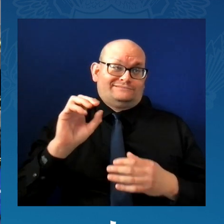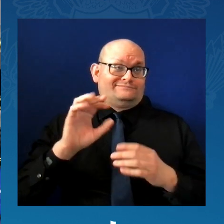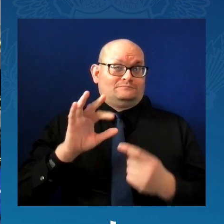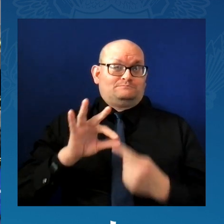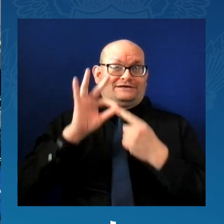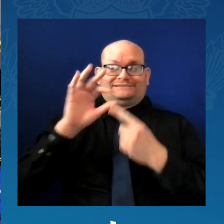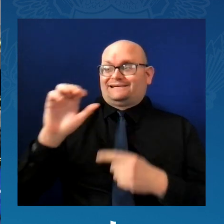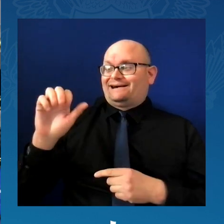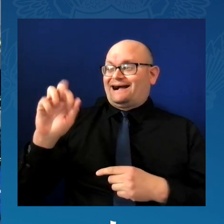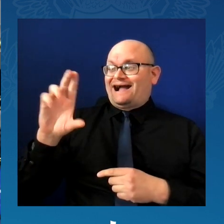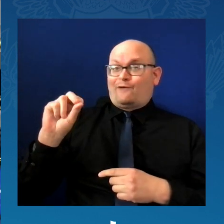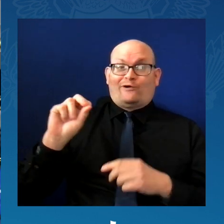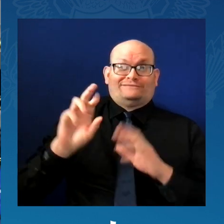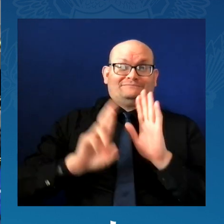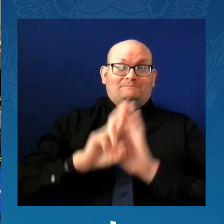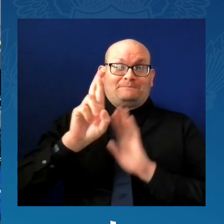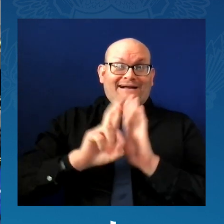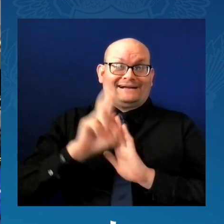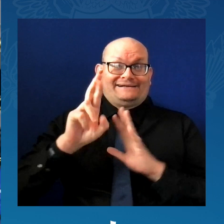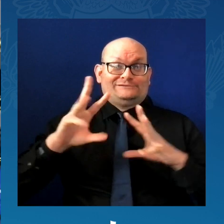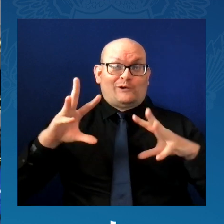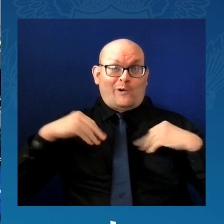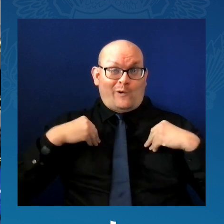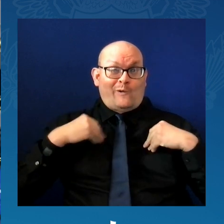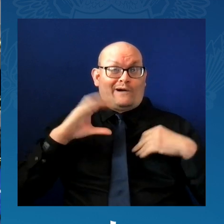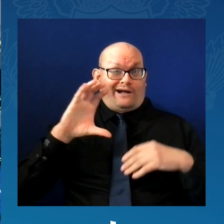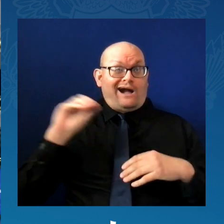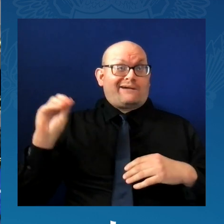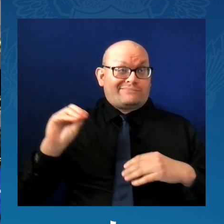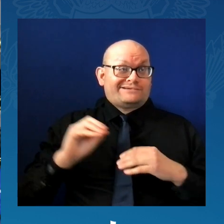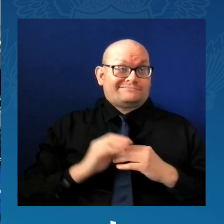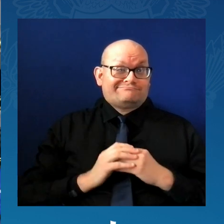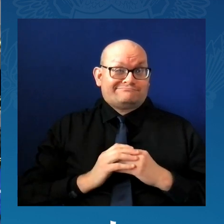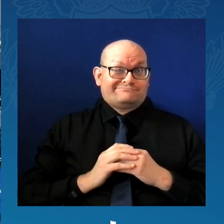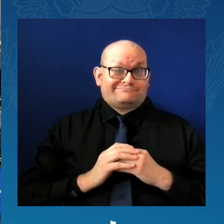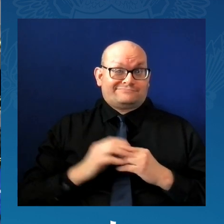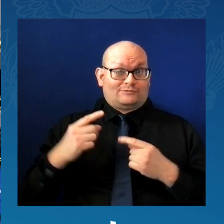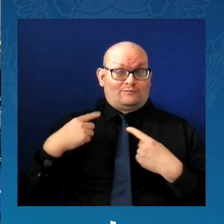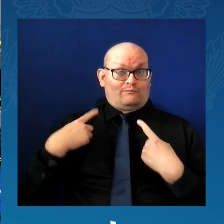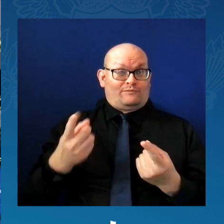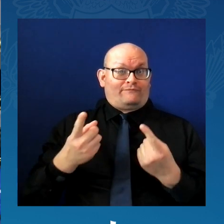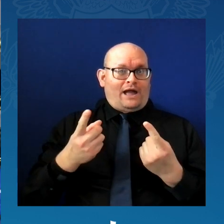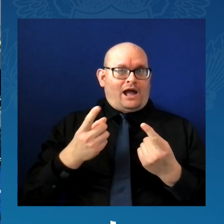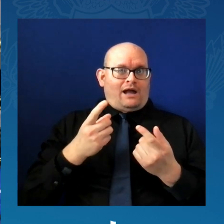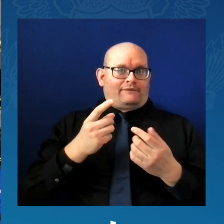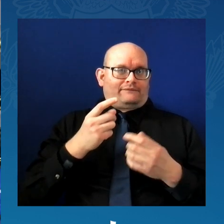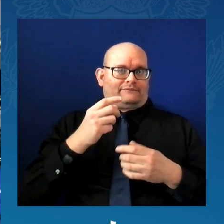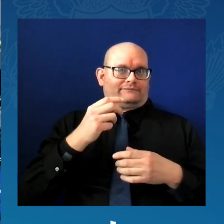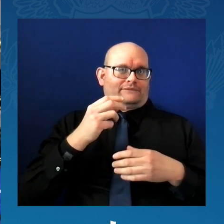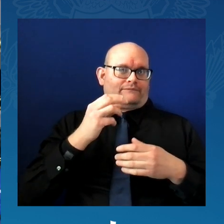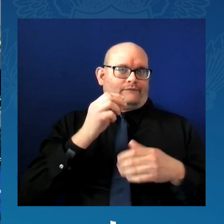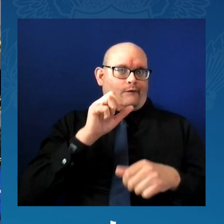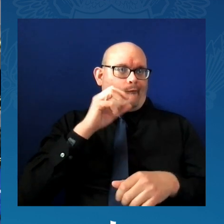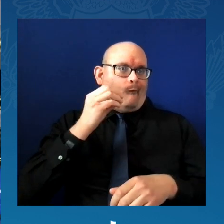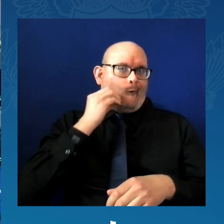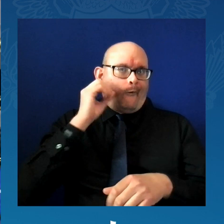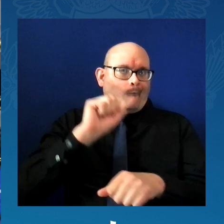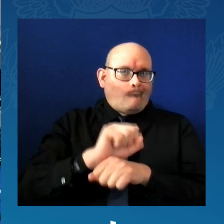and hardware to civil NASA defense and space programs. I'm also an executive committee member